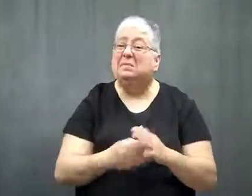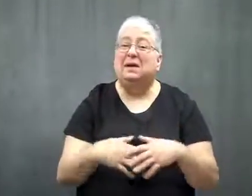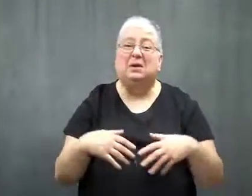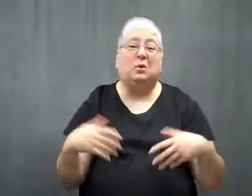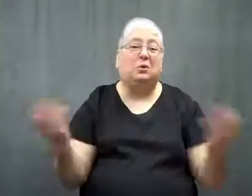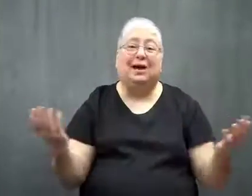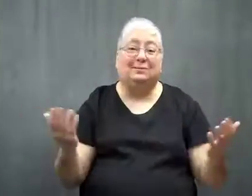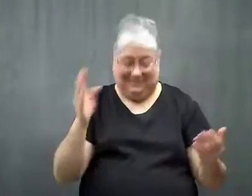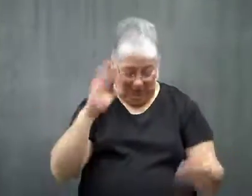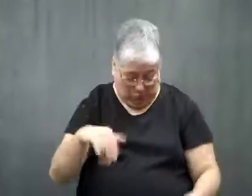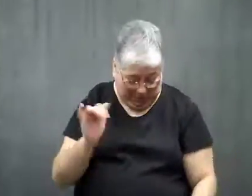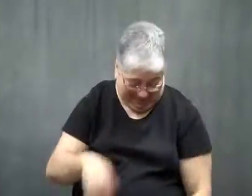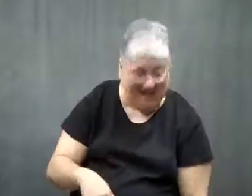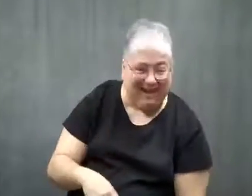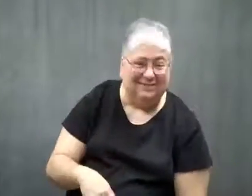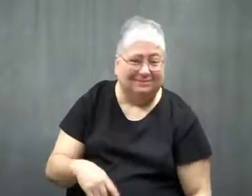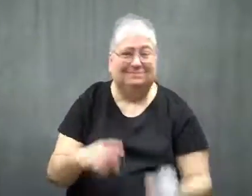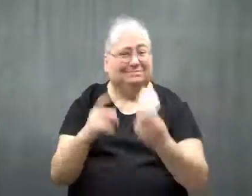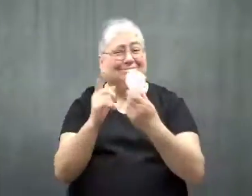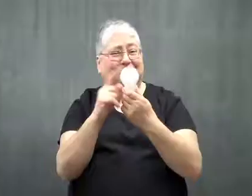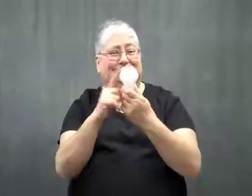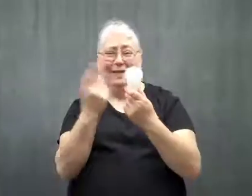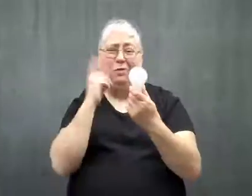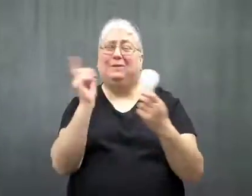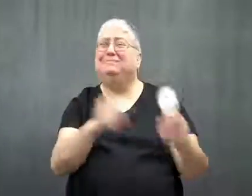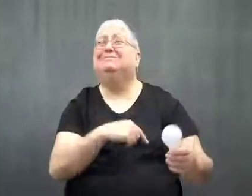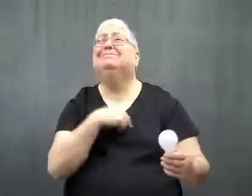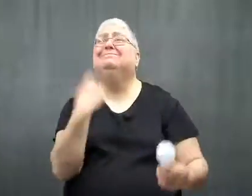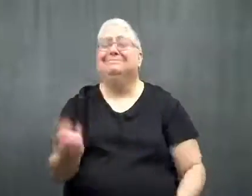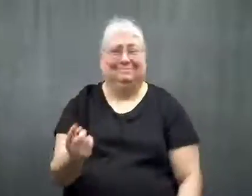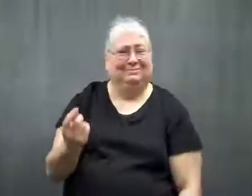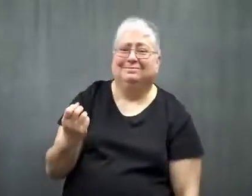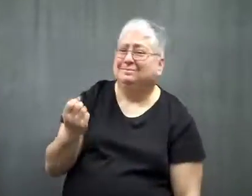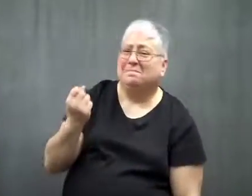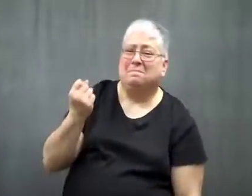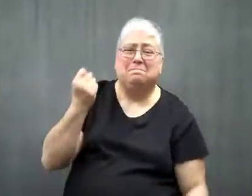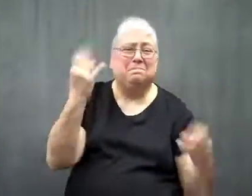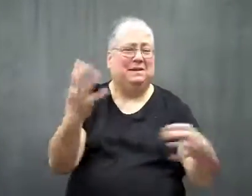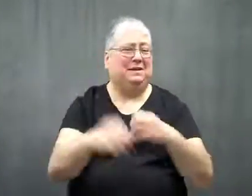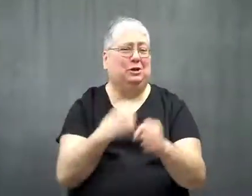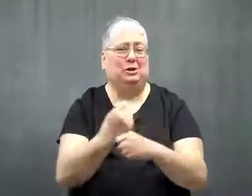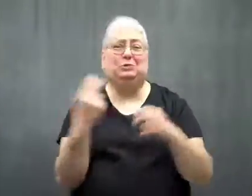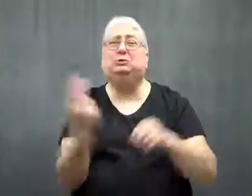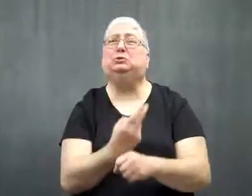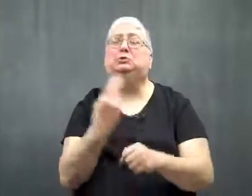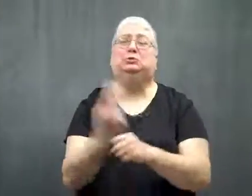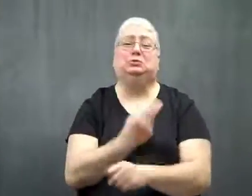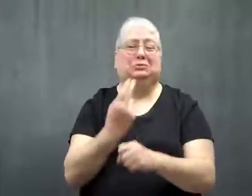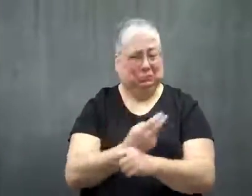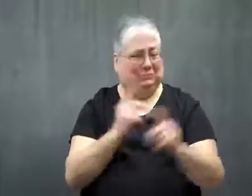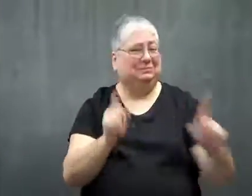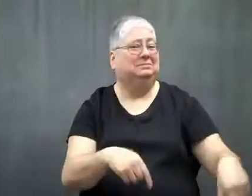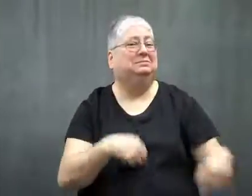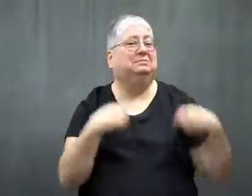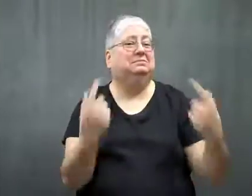What that means is that this kind of bulb, which has been used for many years,